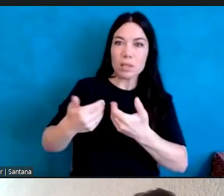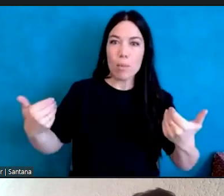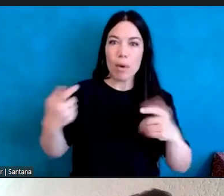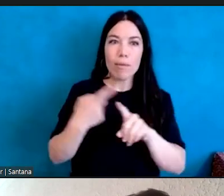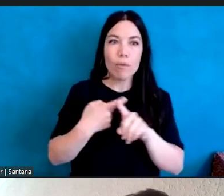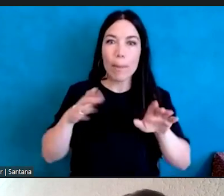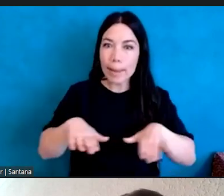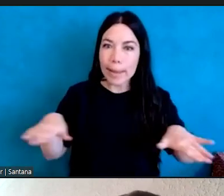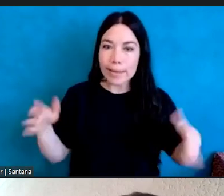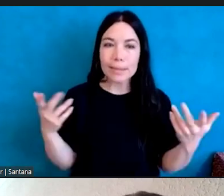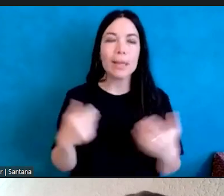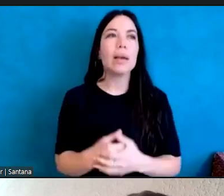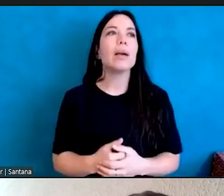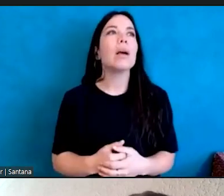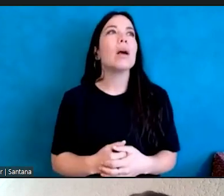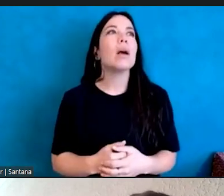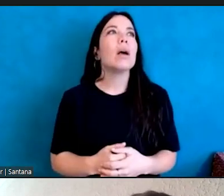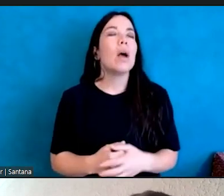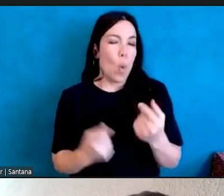One of the things I was trying to make clear here is that